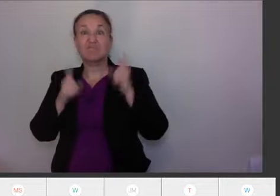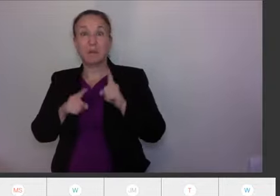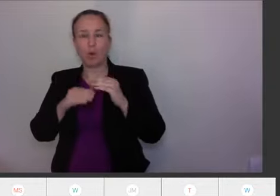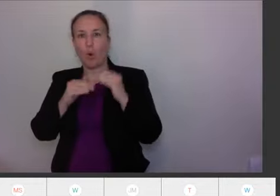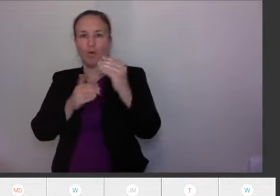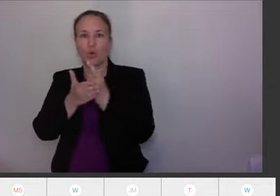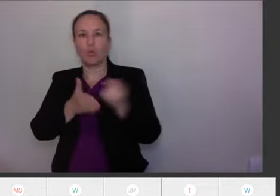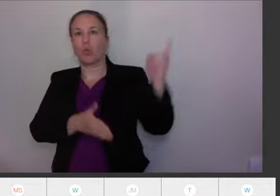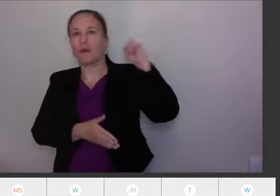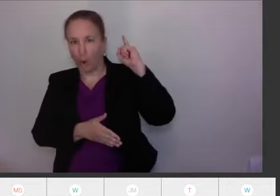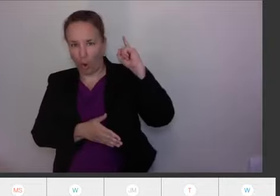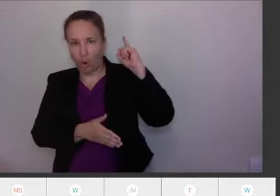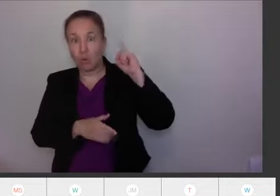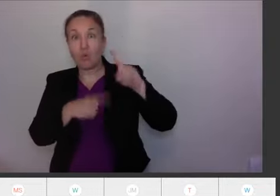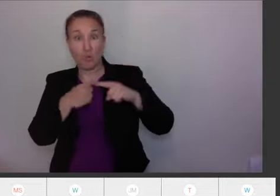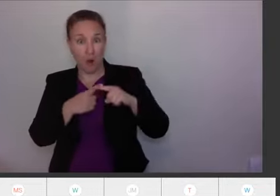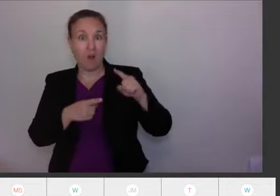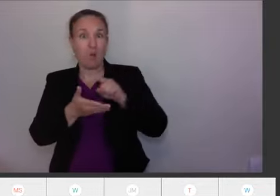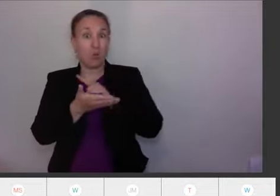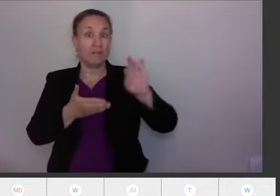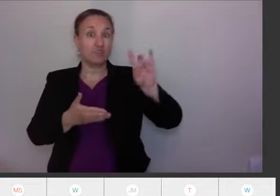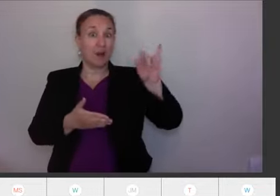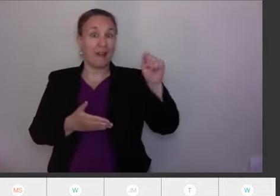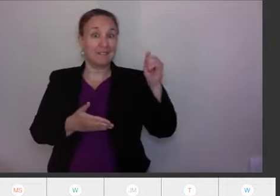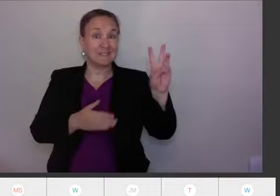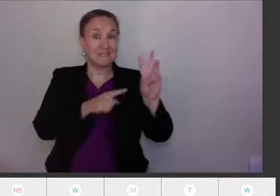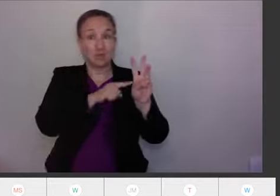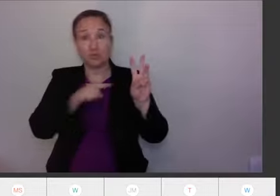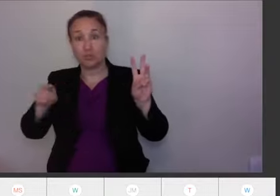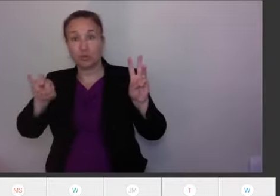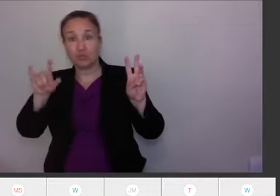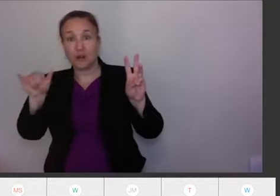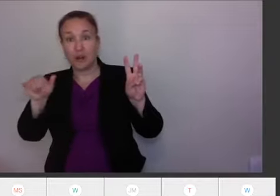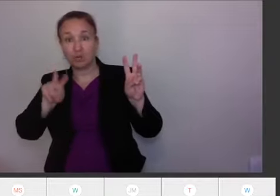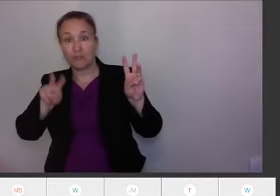during the week of july 16th through july the 22nd